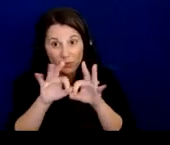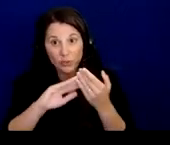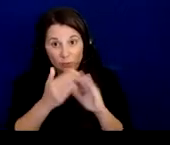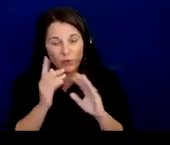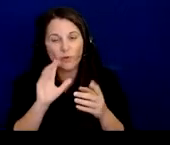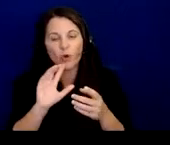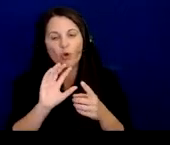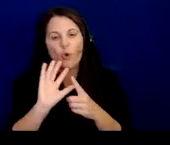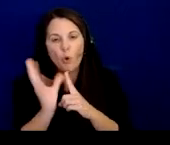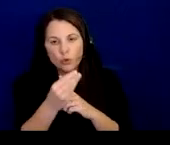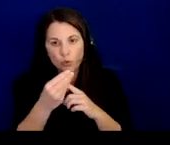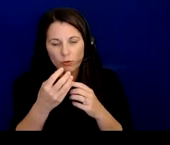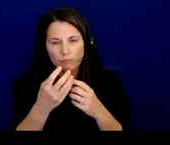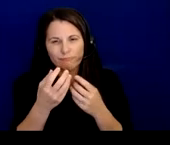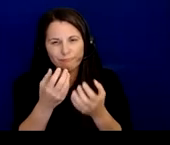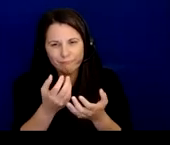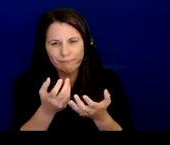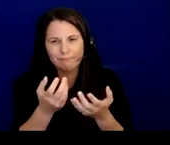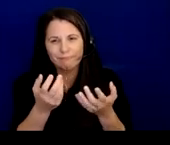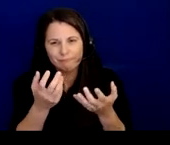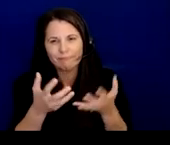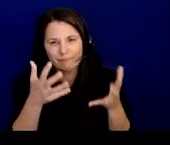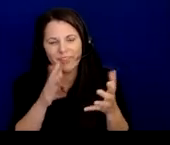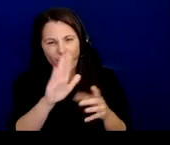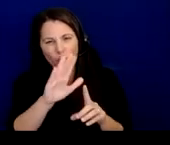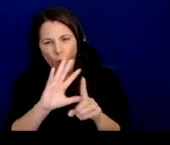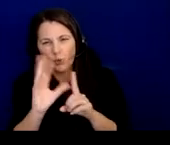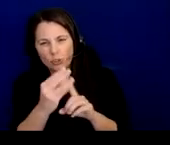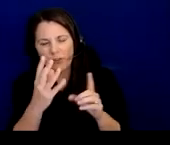generally students, particularly young students, Gen Z,